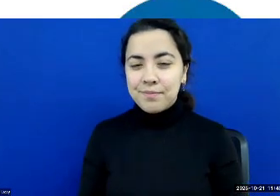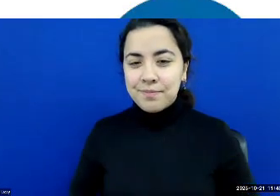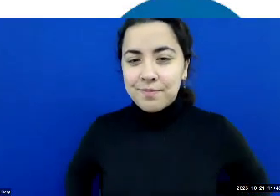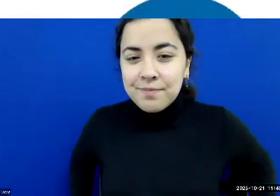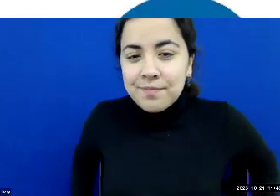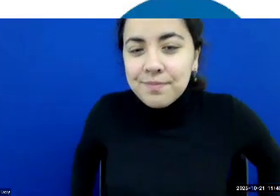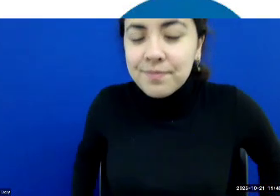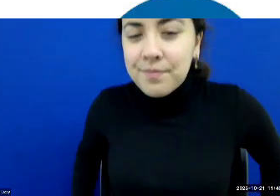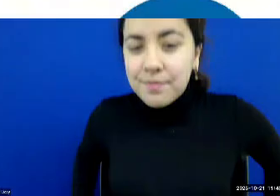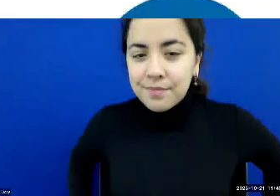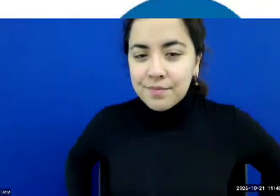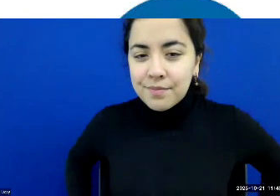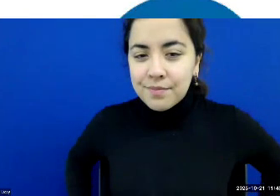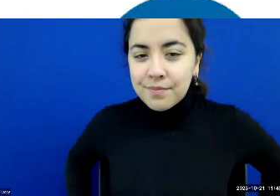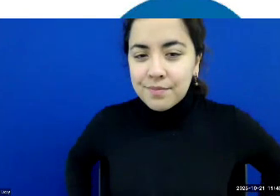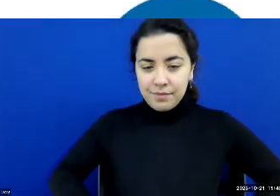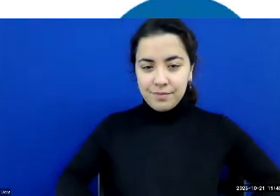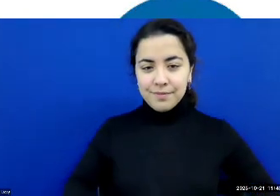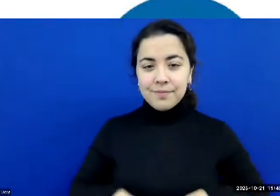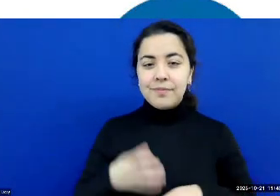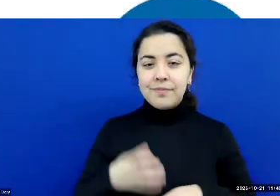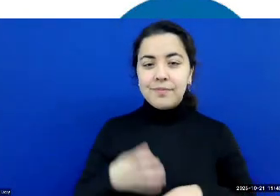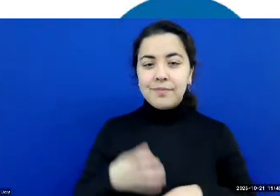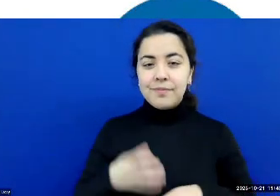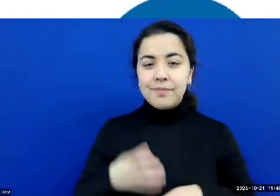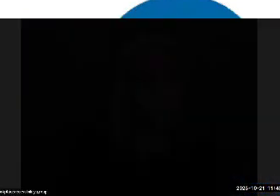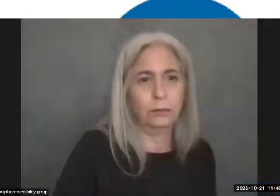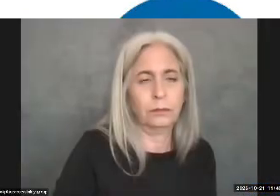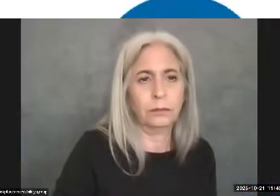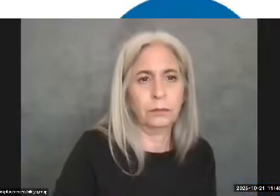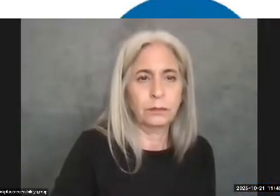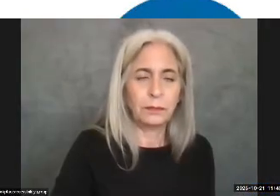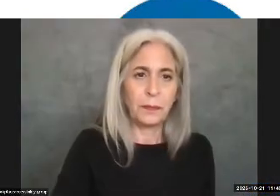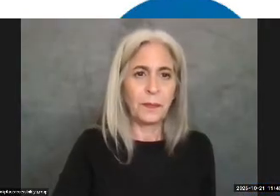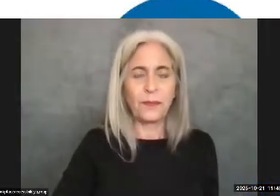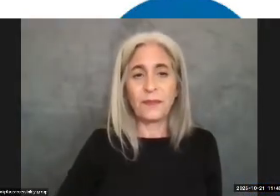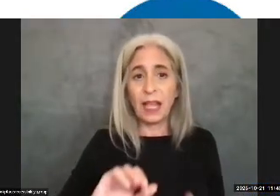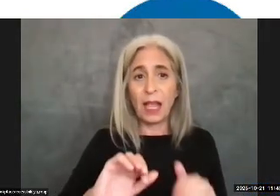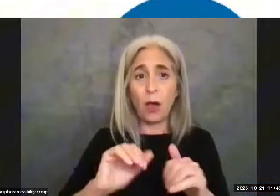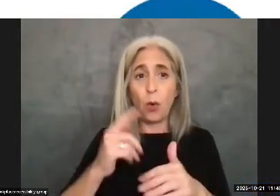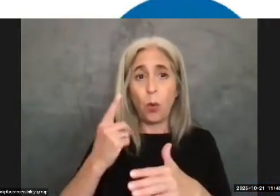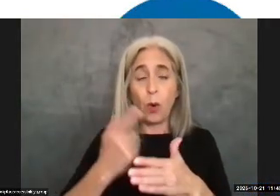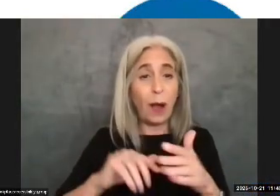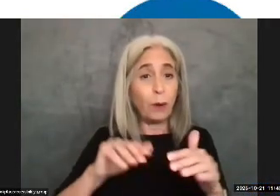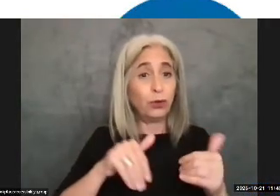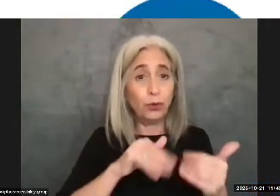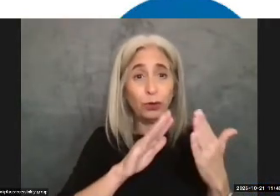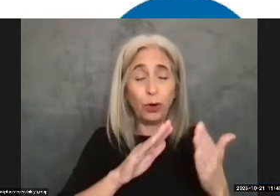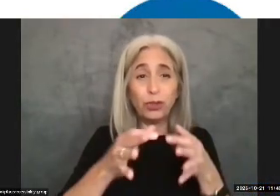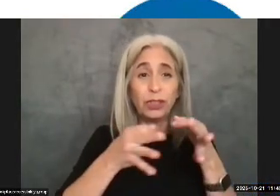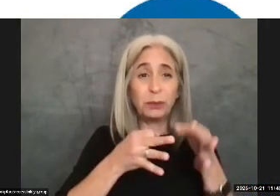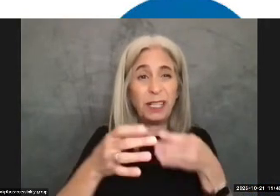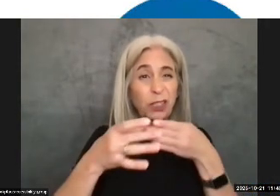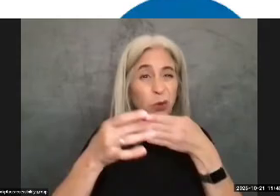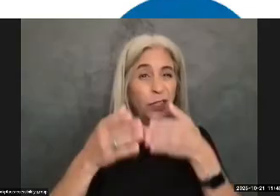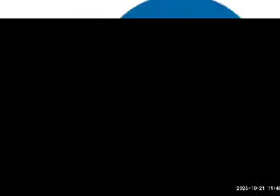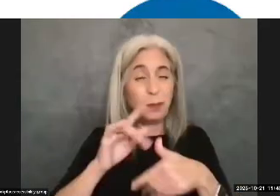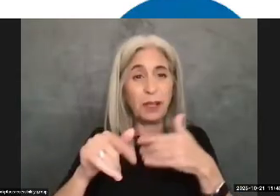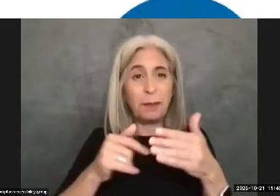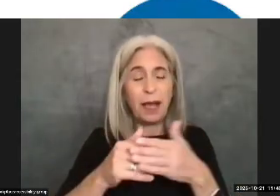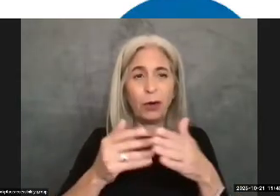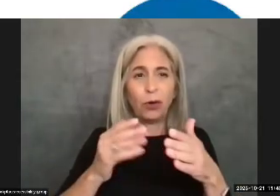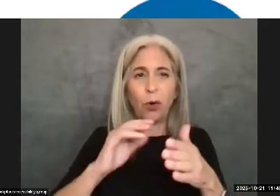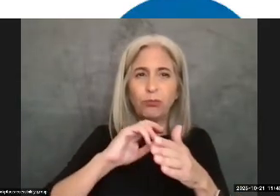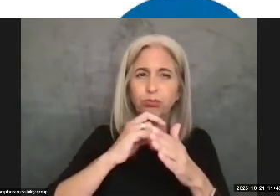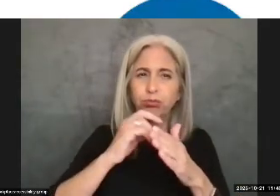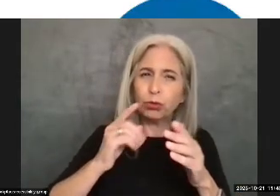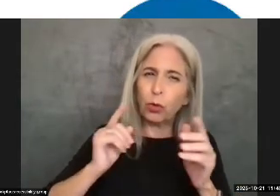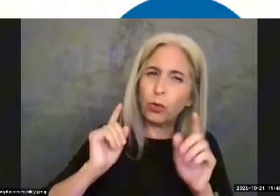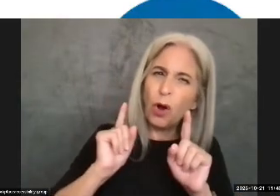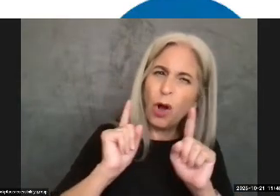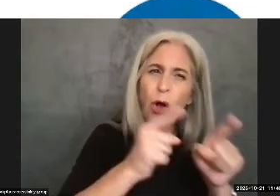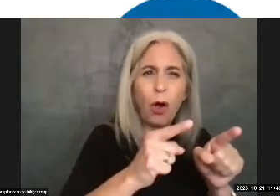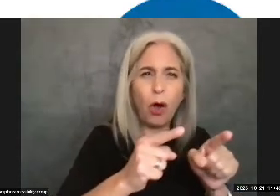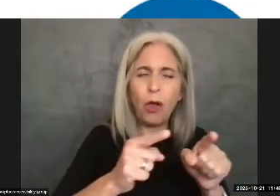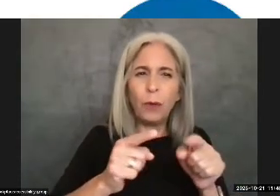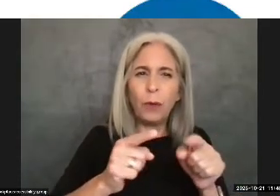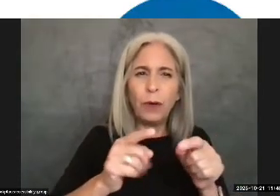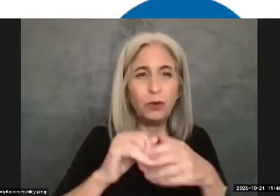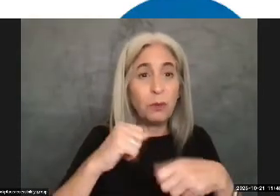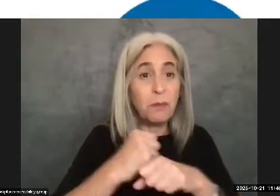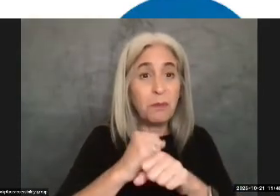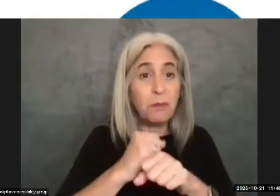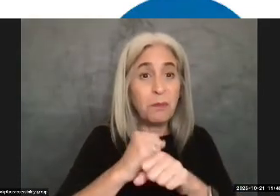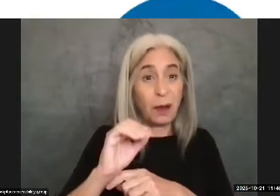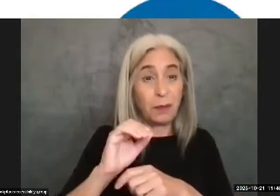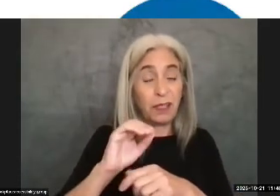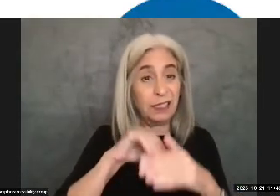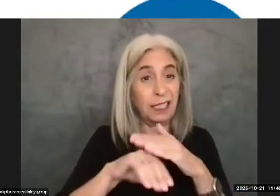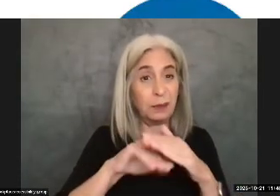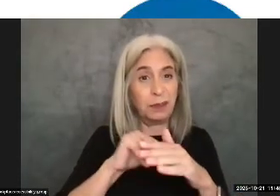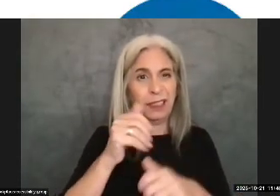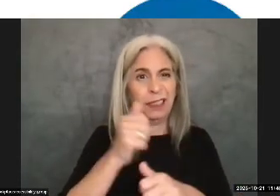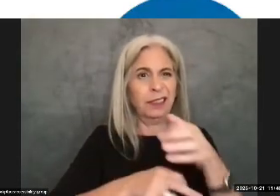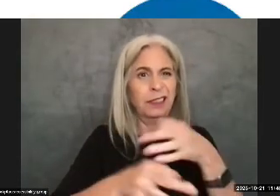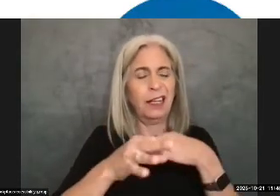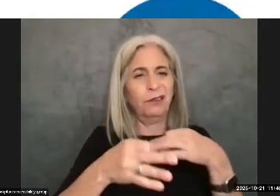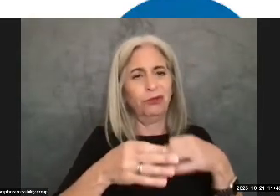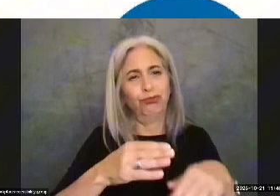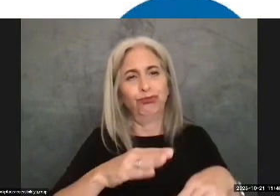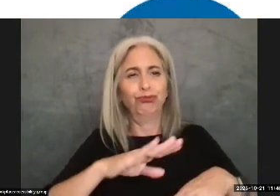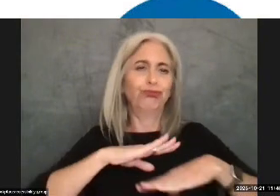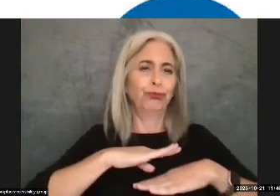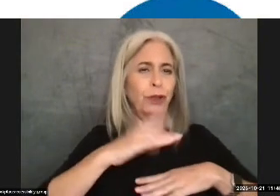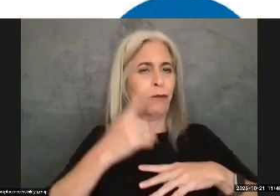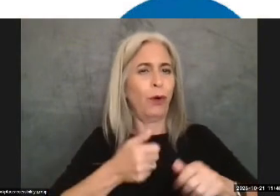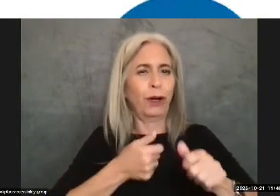Rachel Paul, IAAP: Well, we did have a couple more questions, so I'm just going to keep going while time permits here. So it says, how would you go about explaining to leadership about going all the way and making the company accessible instead of just good enough for compliance?